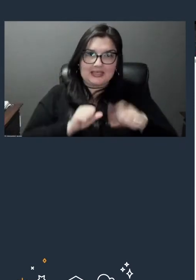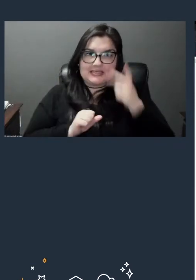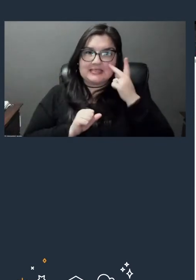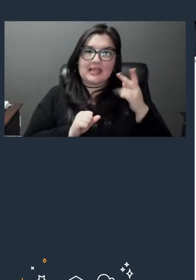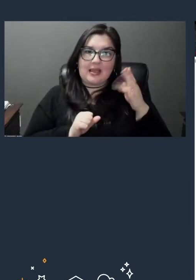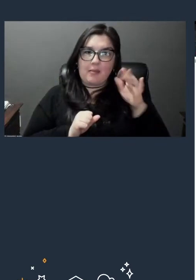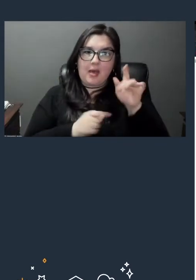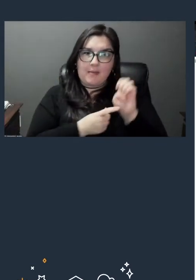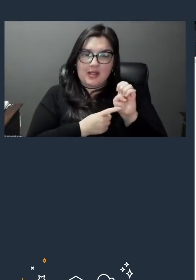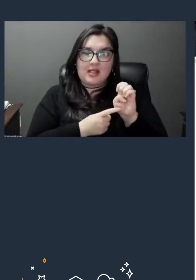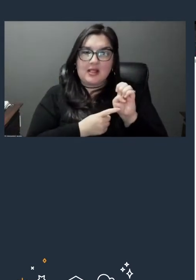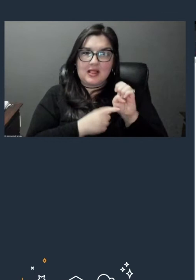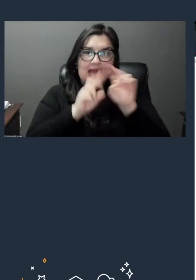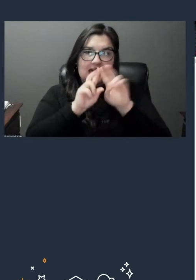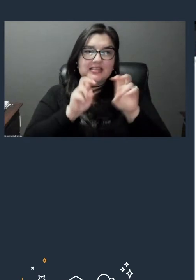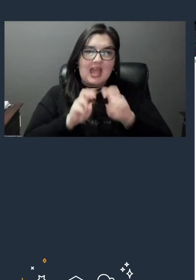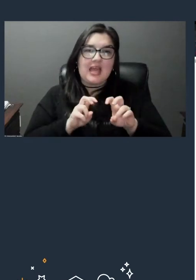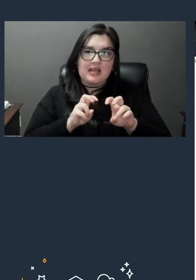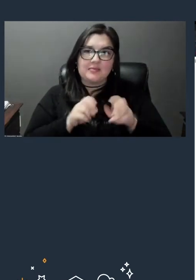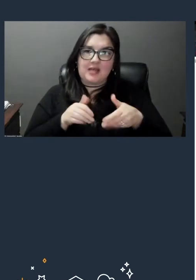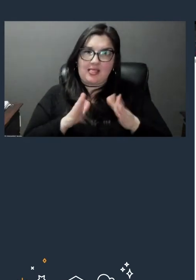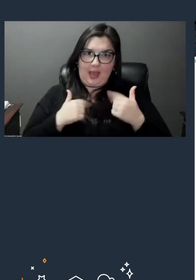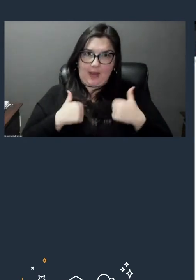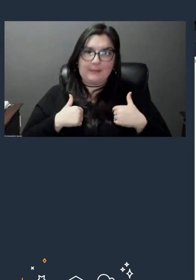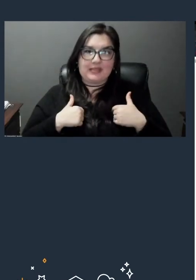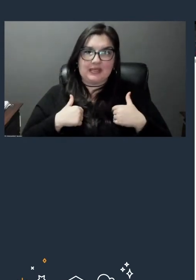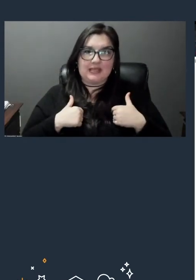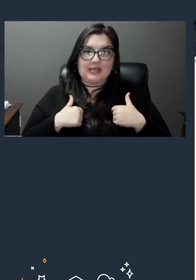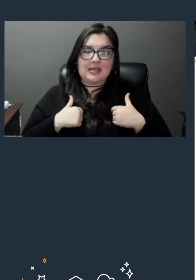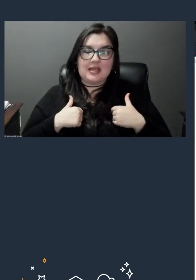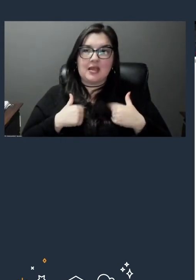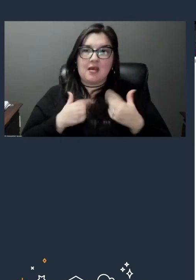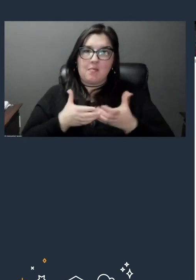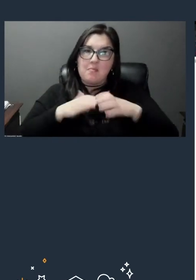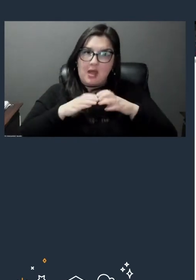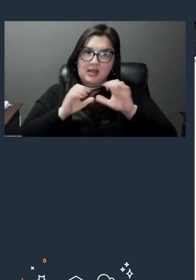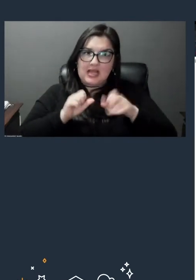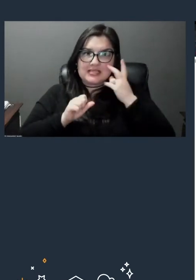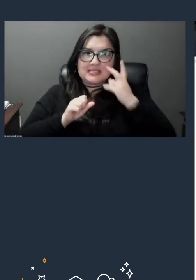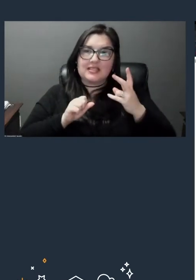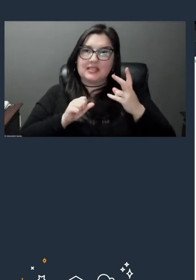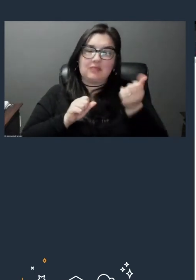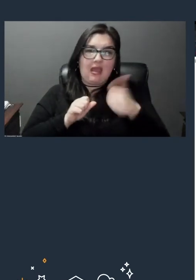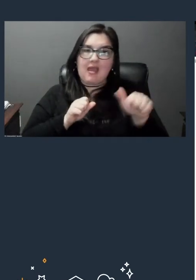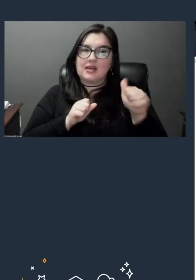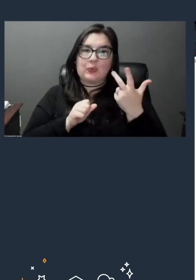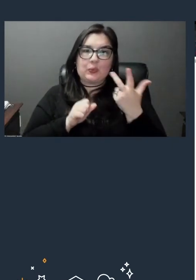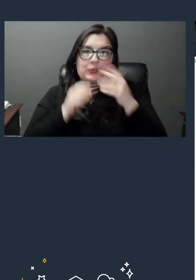which enables me to plot my buckets on multiple dimensions, using any three metrics to represent the X-axis,